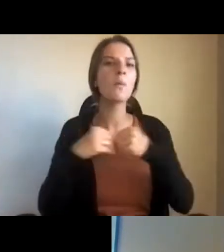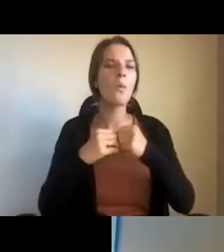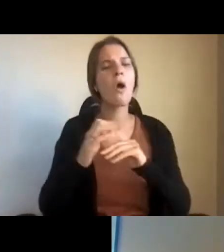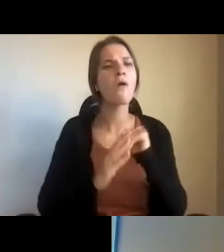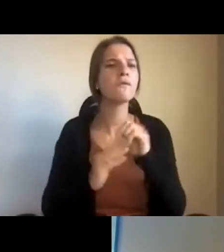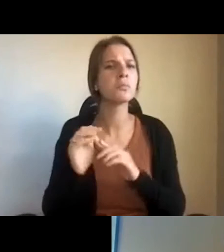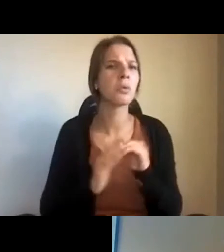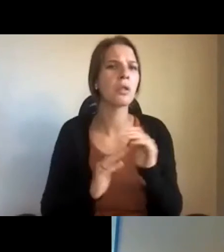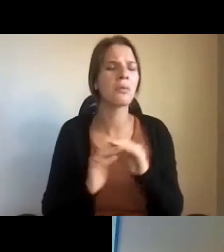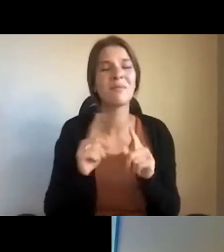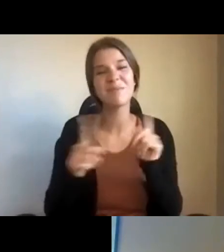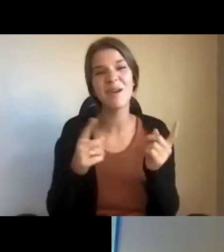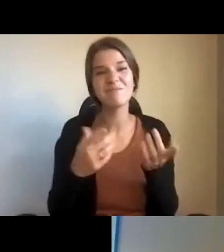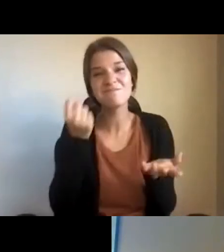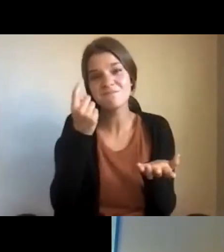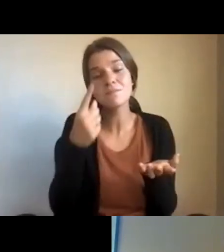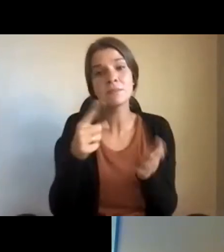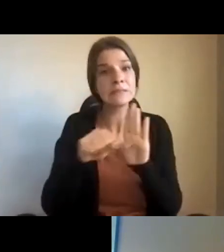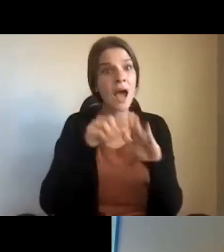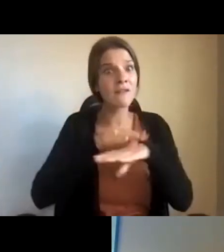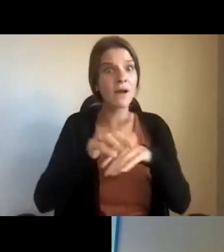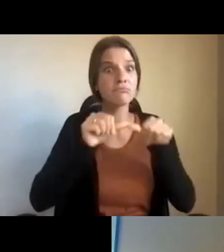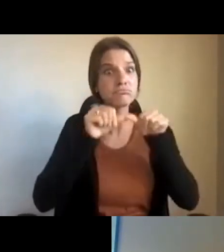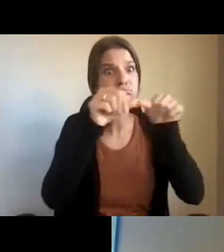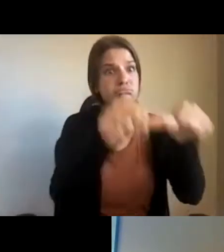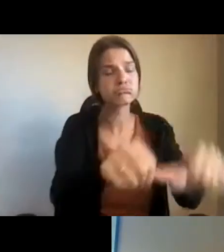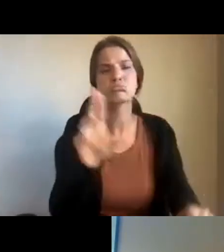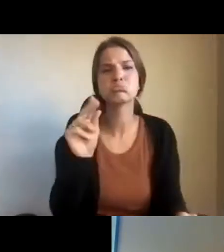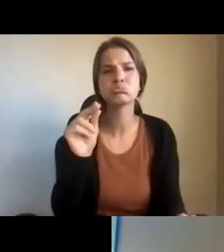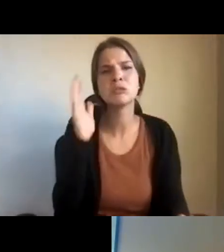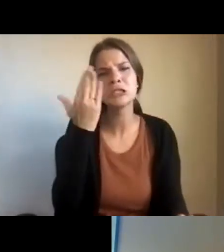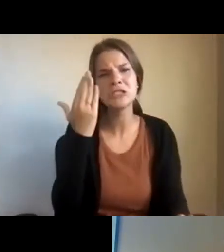but fortunately these side effects they don't last very long. They seem to be about 12 to